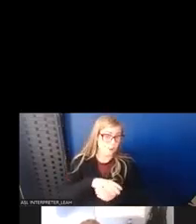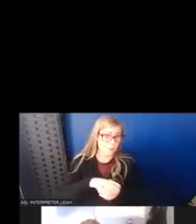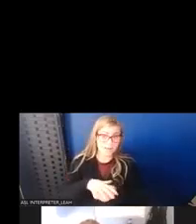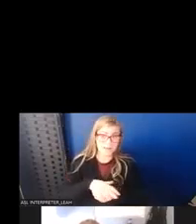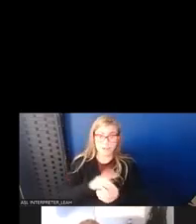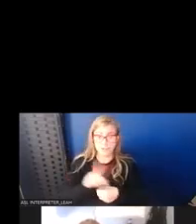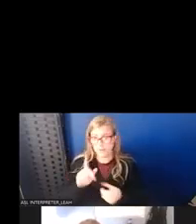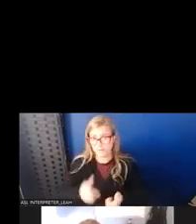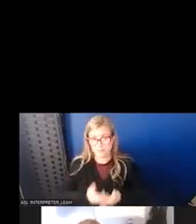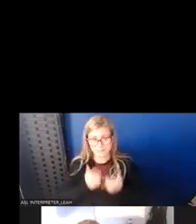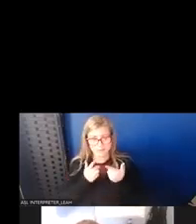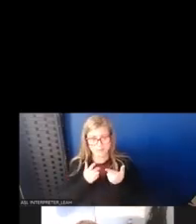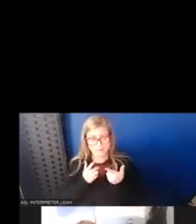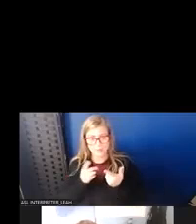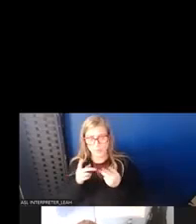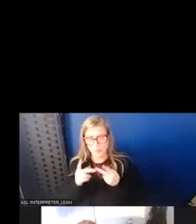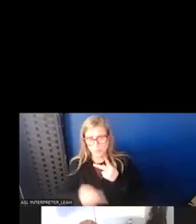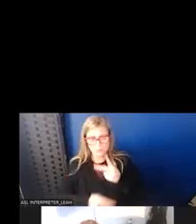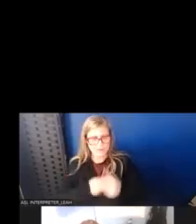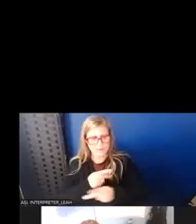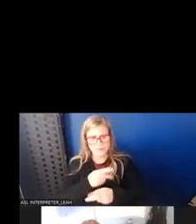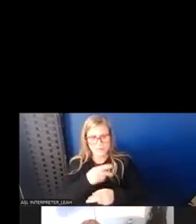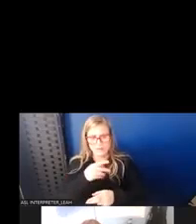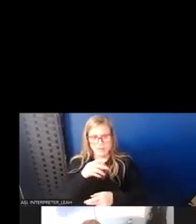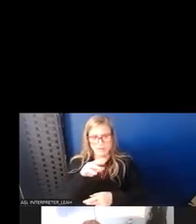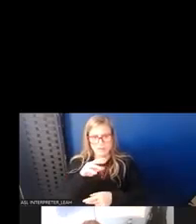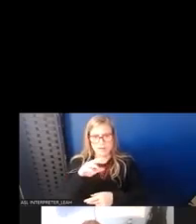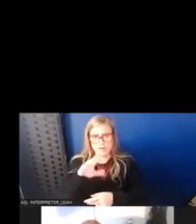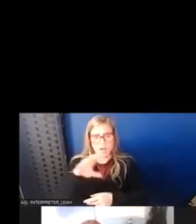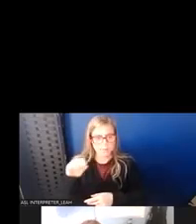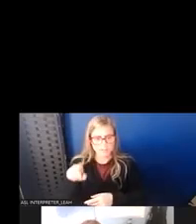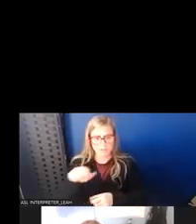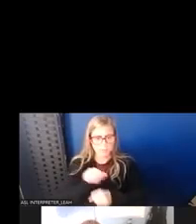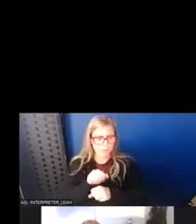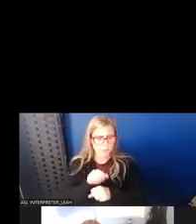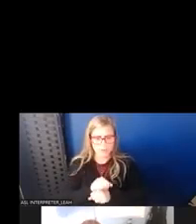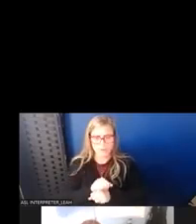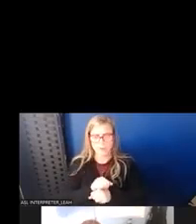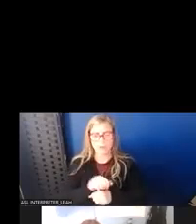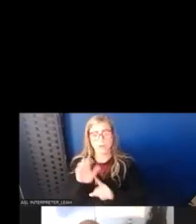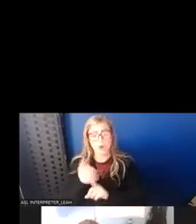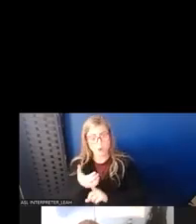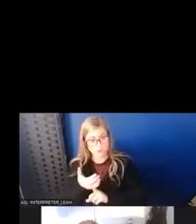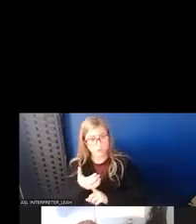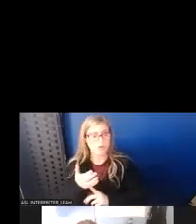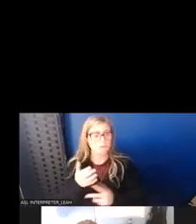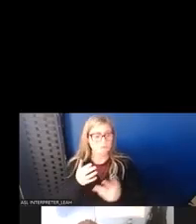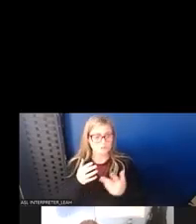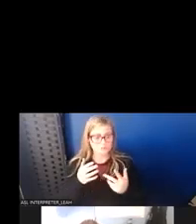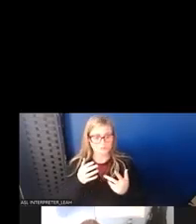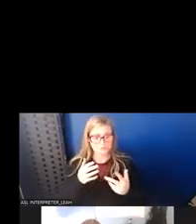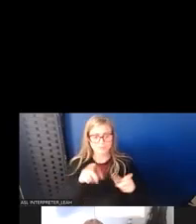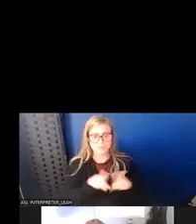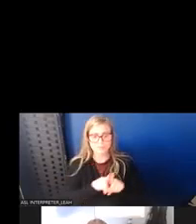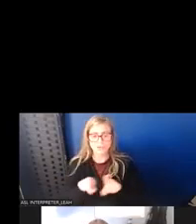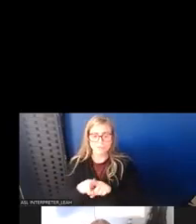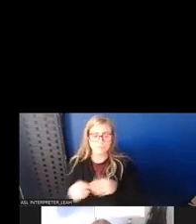institution you work, maybe the cultural context, the discipline, as well as maybe your psychological style.